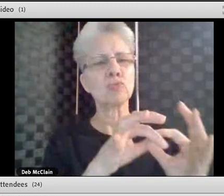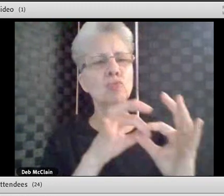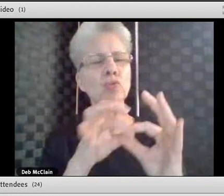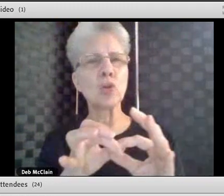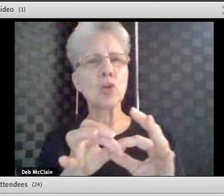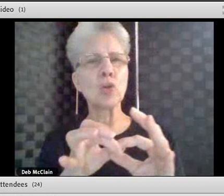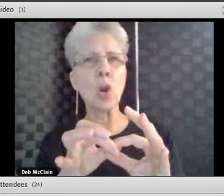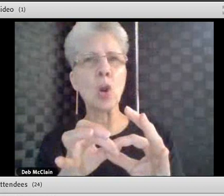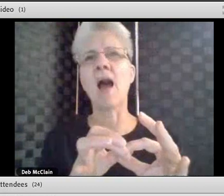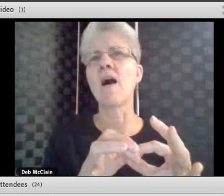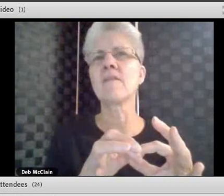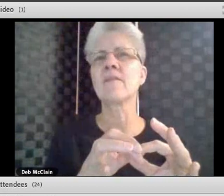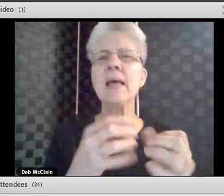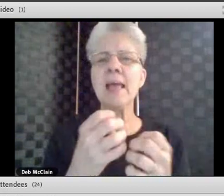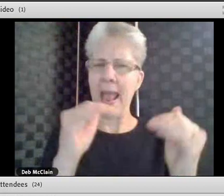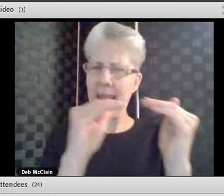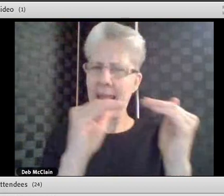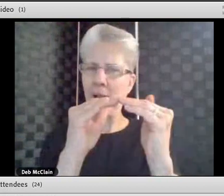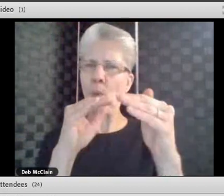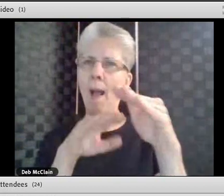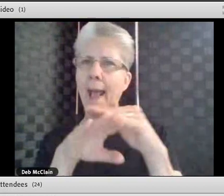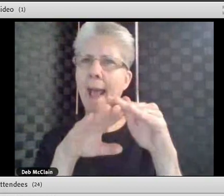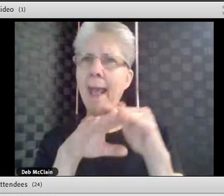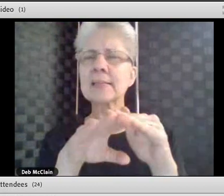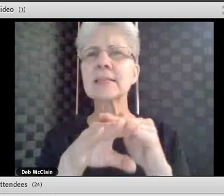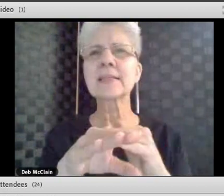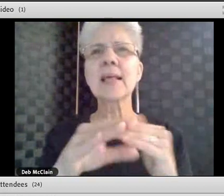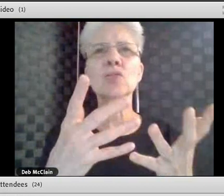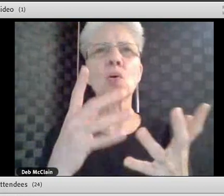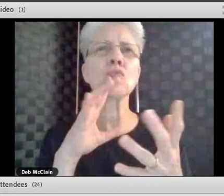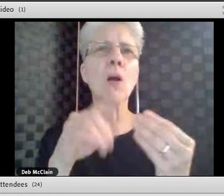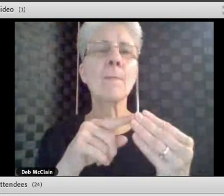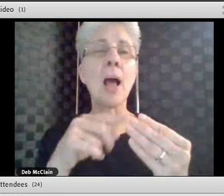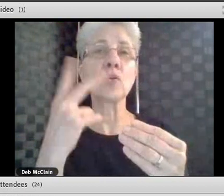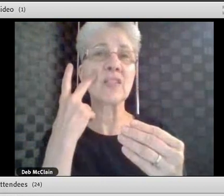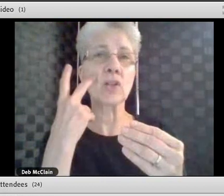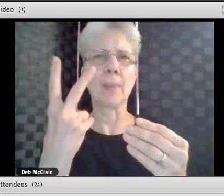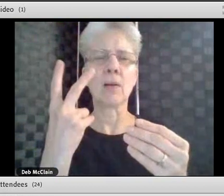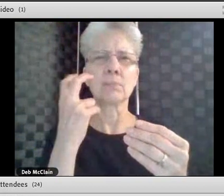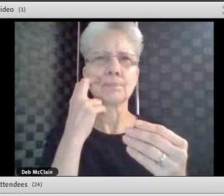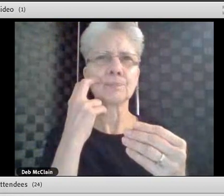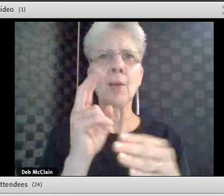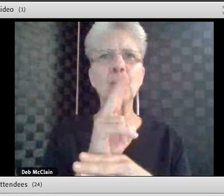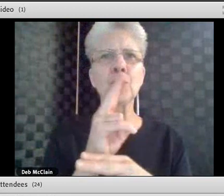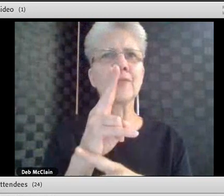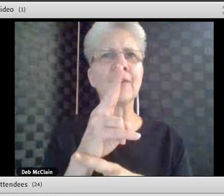but also think about in terms of cataloging and equitable access because what about somebody who's visually impaired?